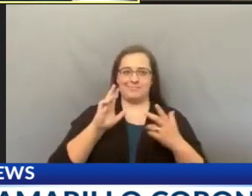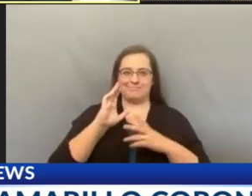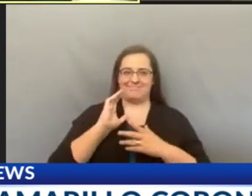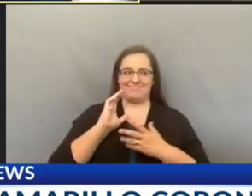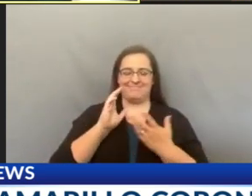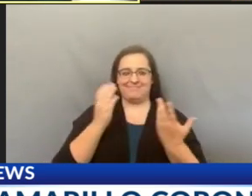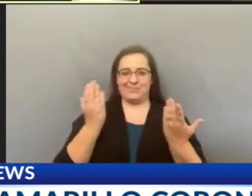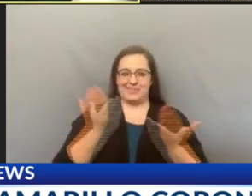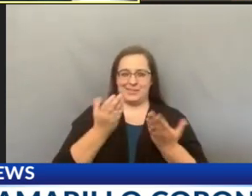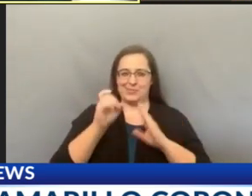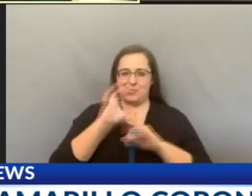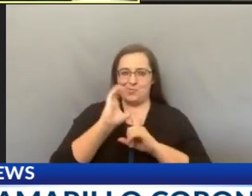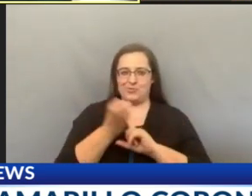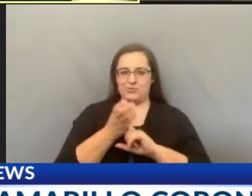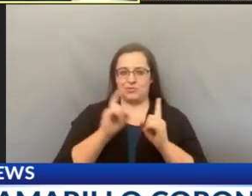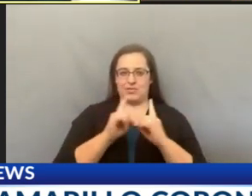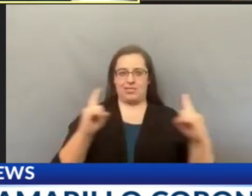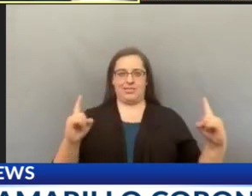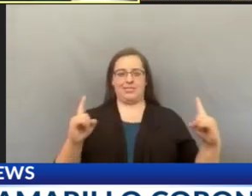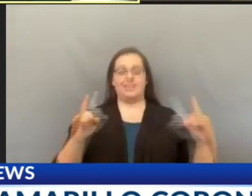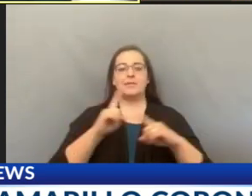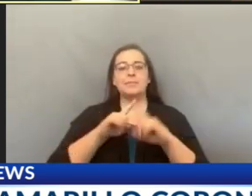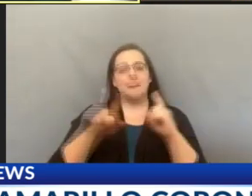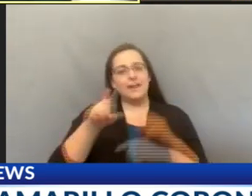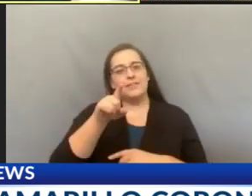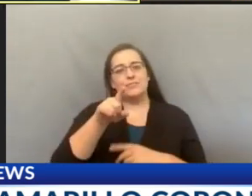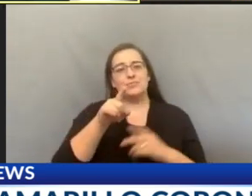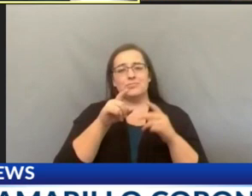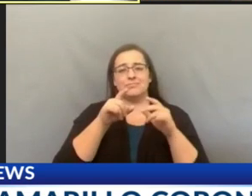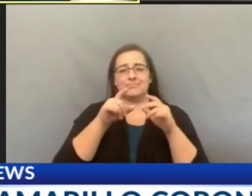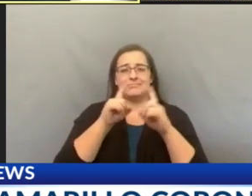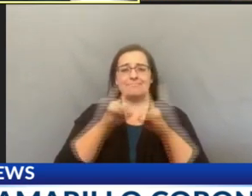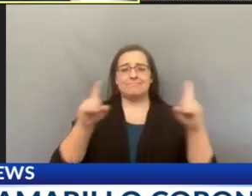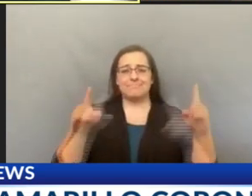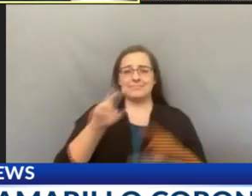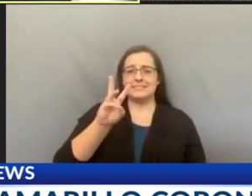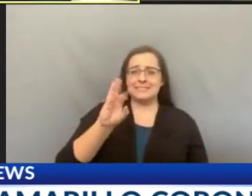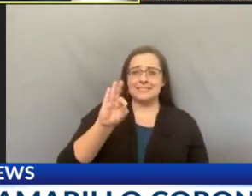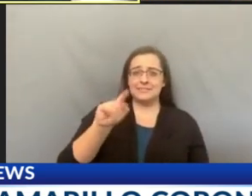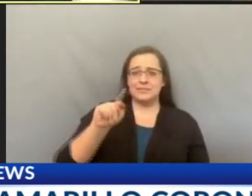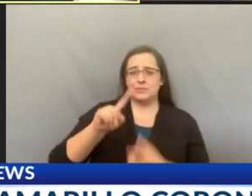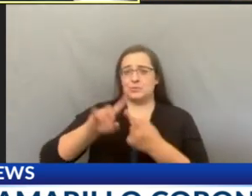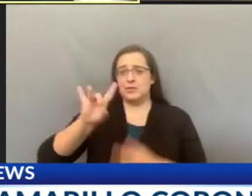THOSE WE ARE ENCOUNTERING SAFE. I WANT TO ENCOURAGE YOU TO CONTINUE SOCIAL DISTANCE I KNOW IT FEELS AWKWARD IN OUR SOCIETY